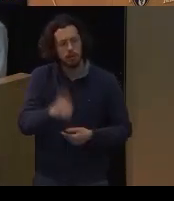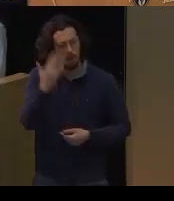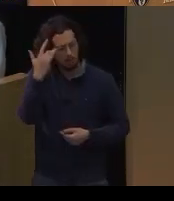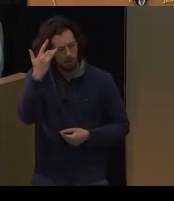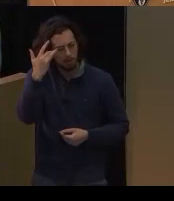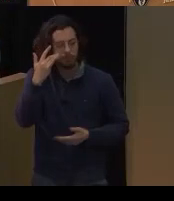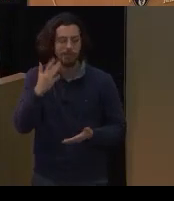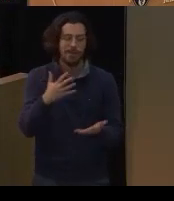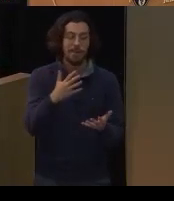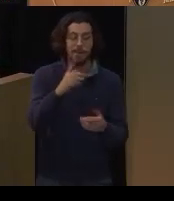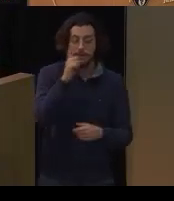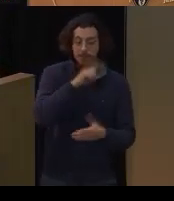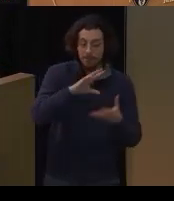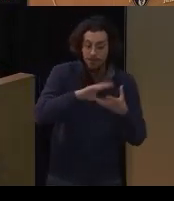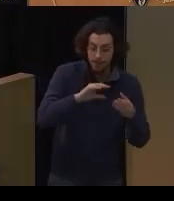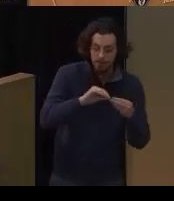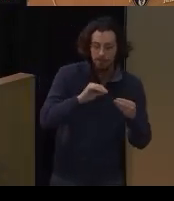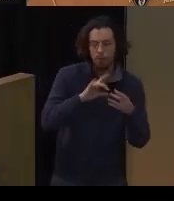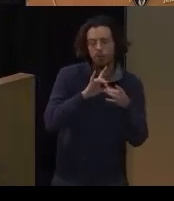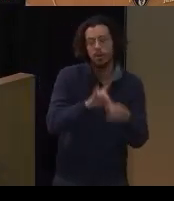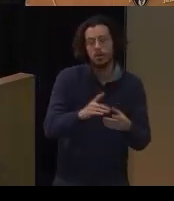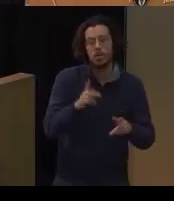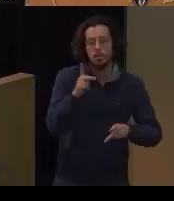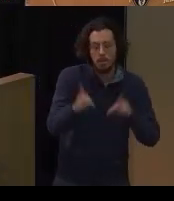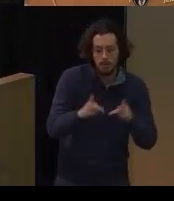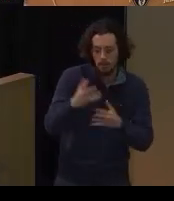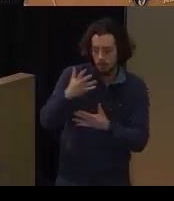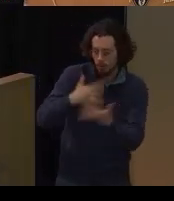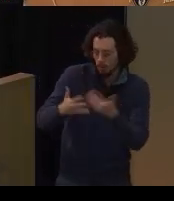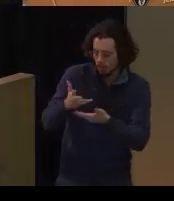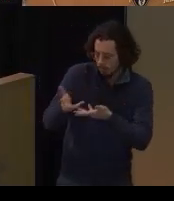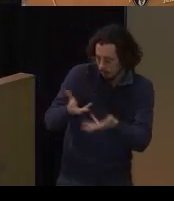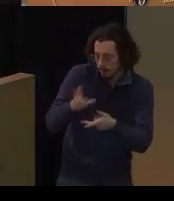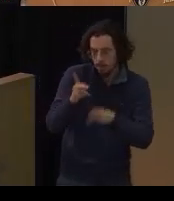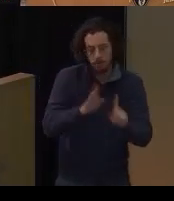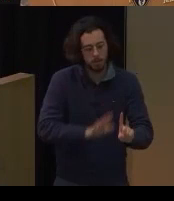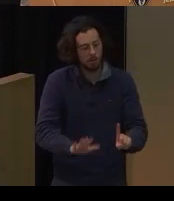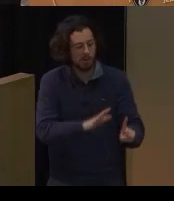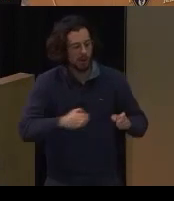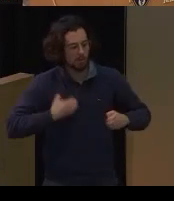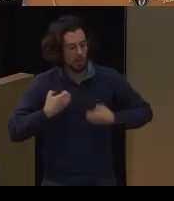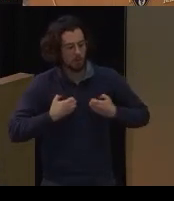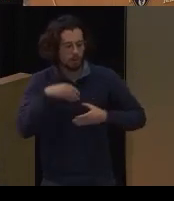to be about people and social interaction and those people's emotions and internal experiences